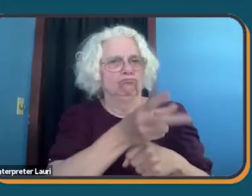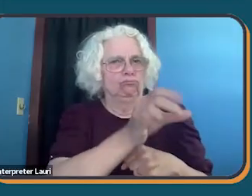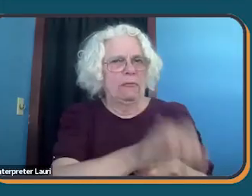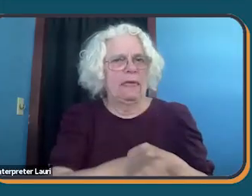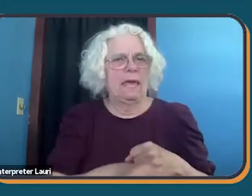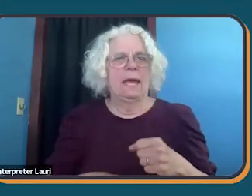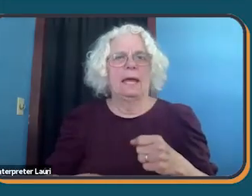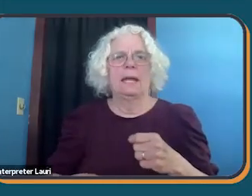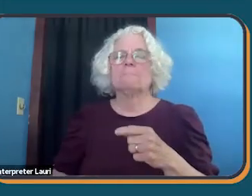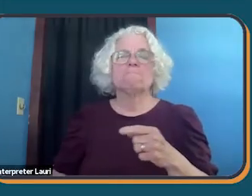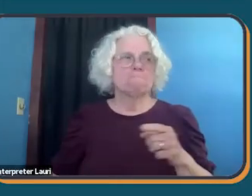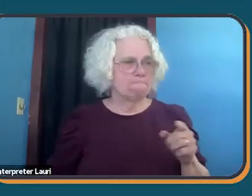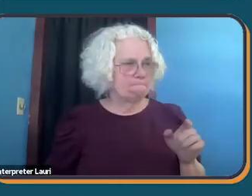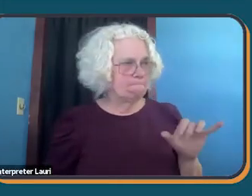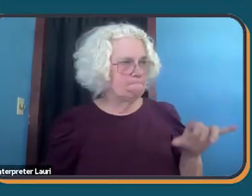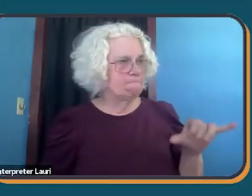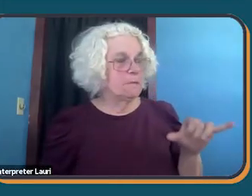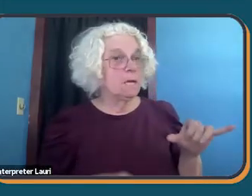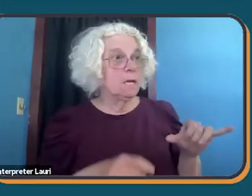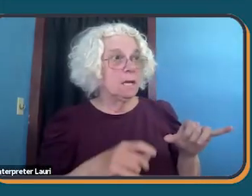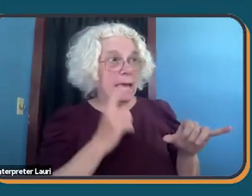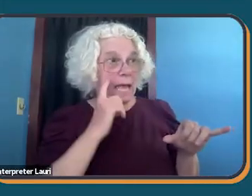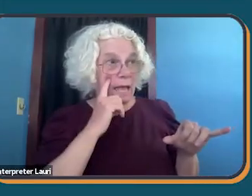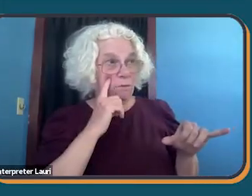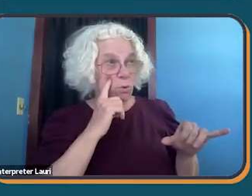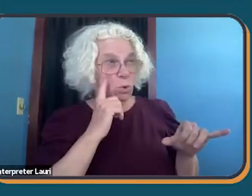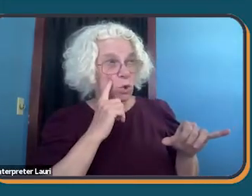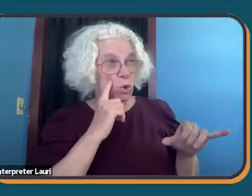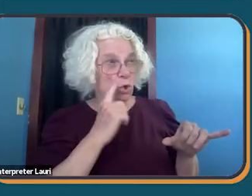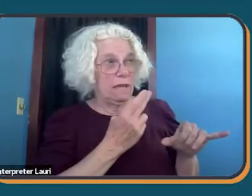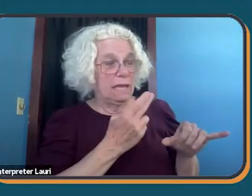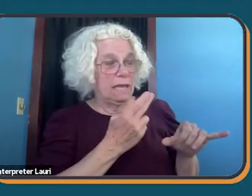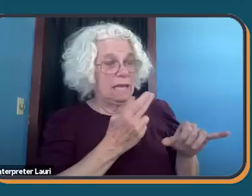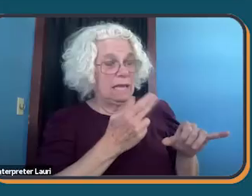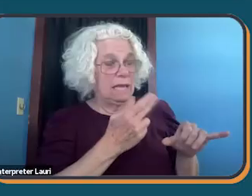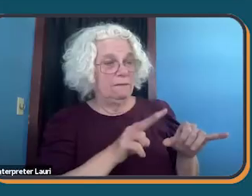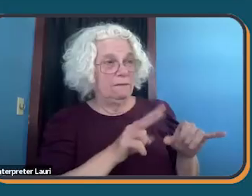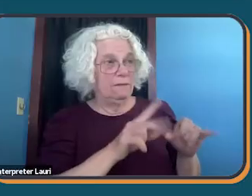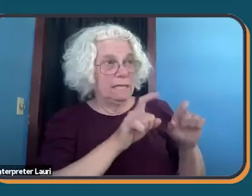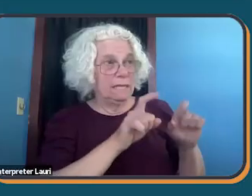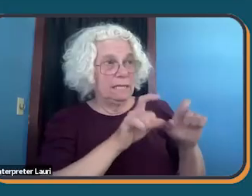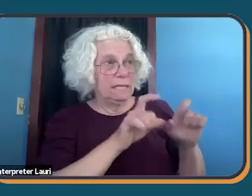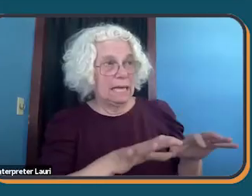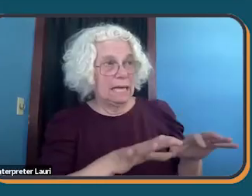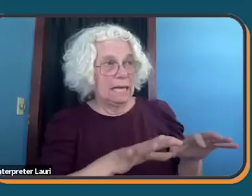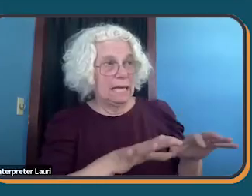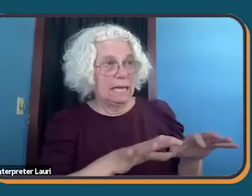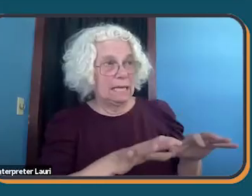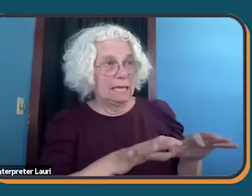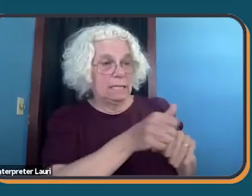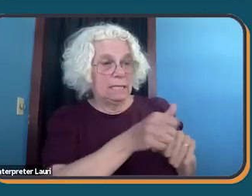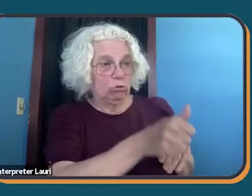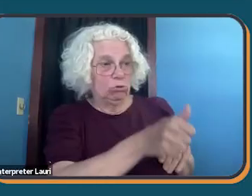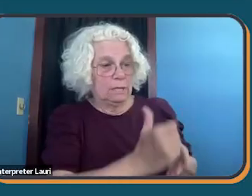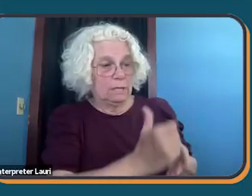What do you think about doing a self-collected HPV test? Would that... do you think that would be a good option for you?